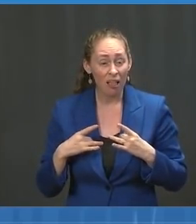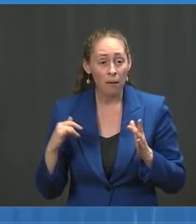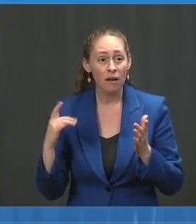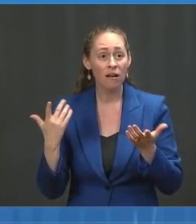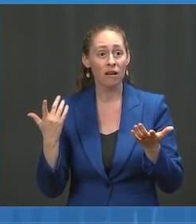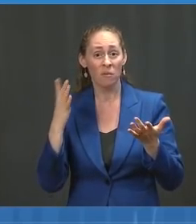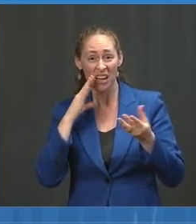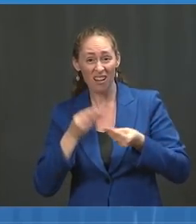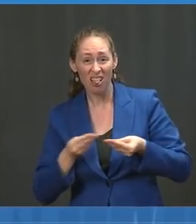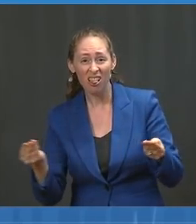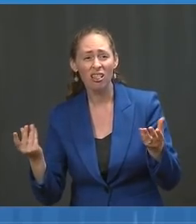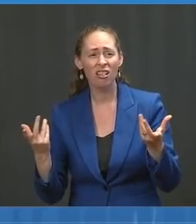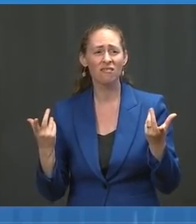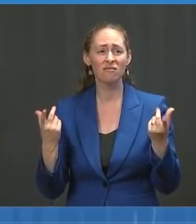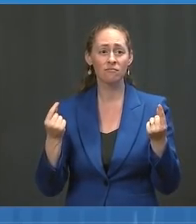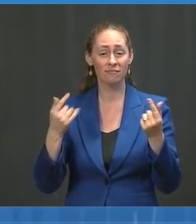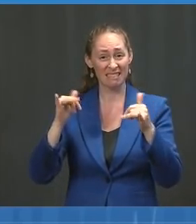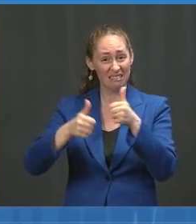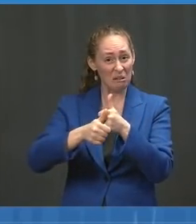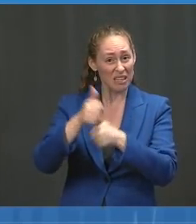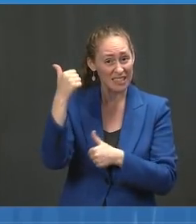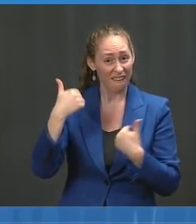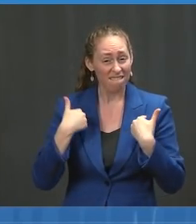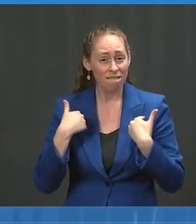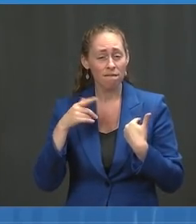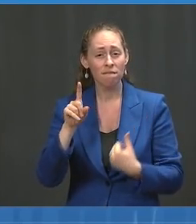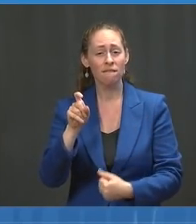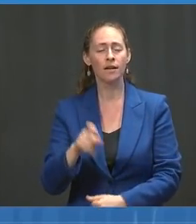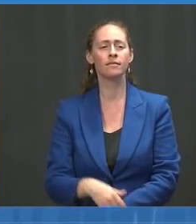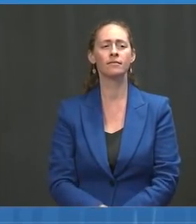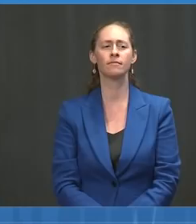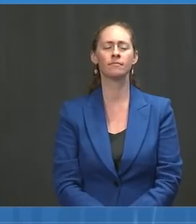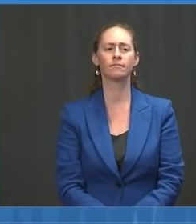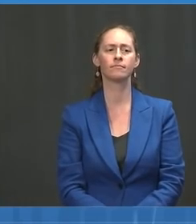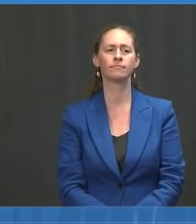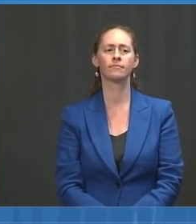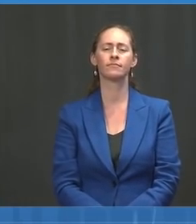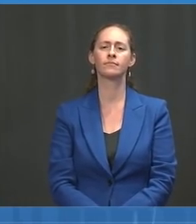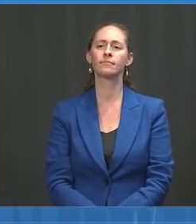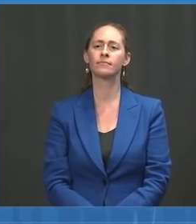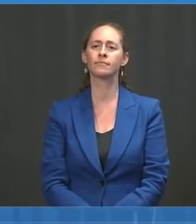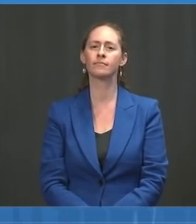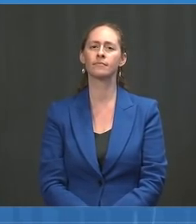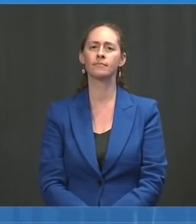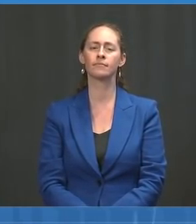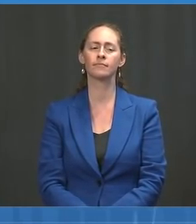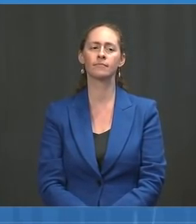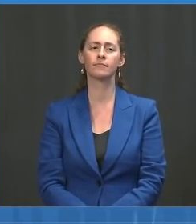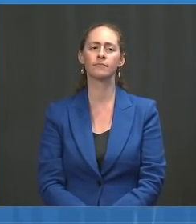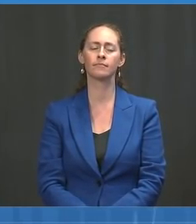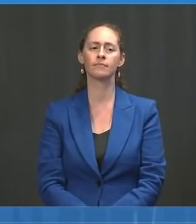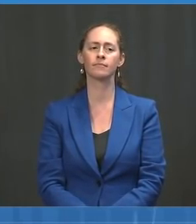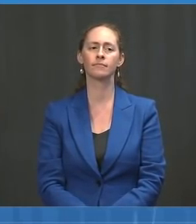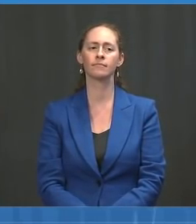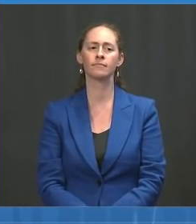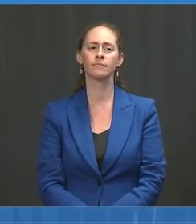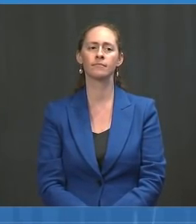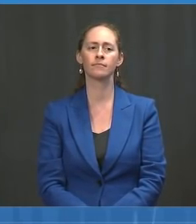Mr. Zients: Dr. Walensky. Dr. Walensky: Yes, thank you for that question. I think our data have demonstrated that in --